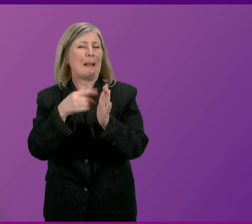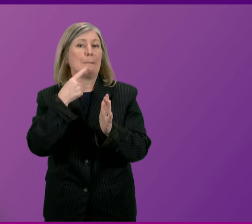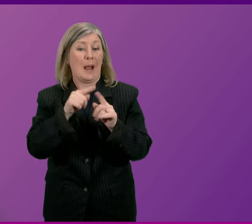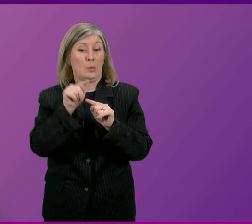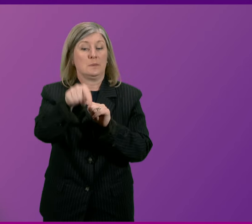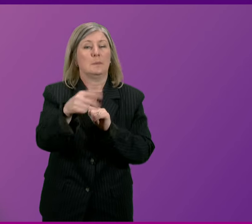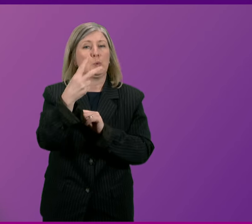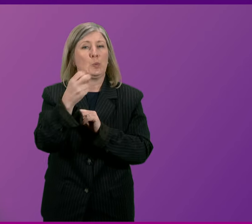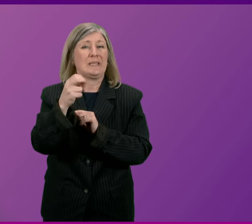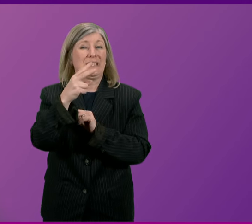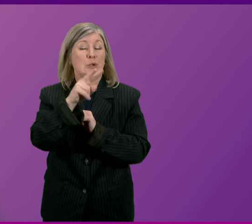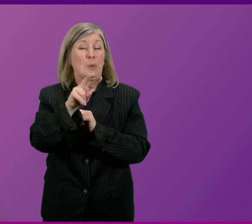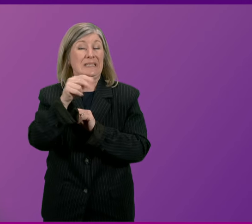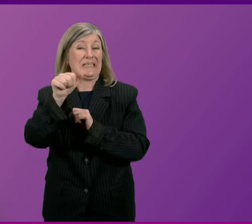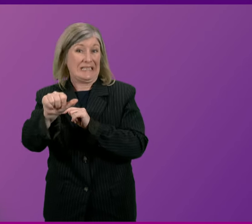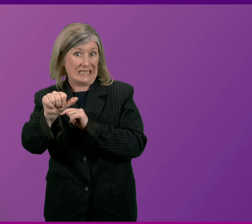are tailoring our approach to ensure that we reach people across Scotland who are most at